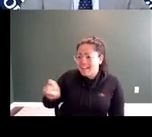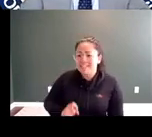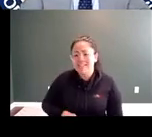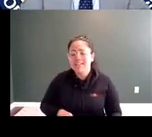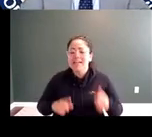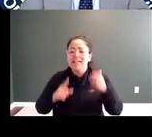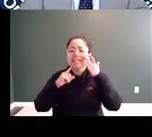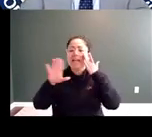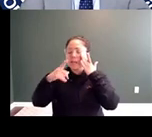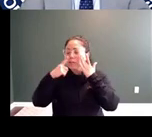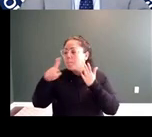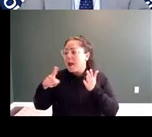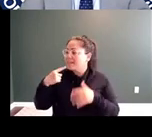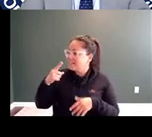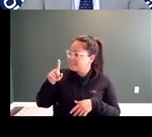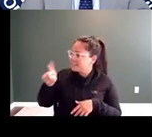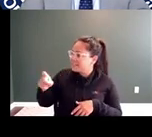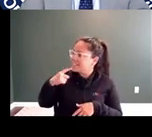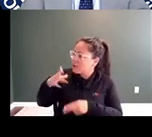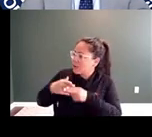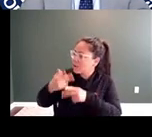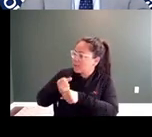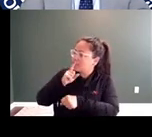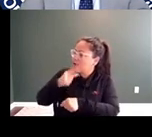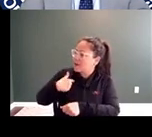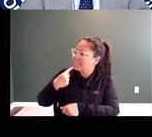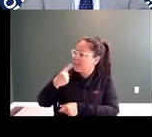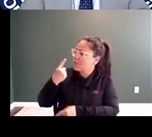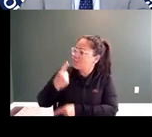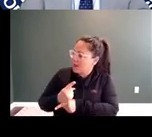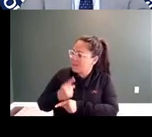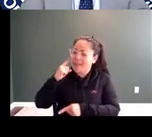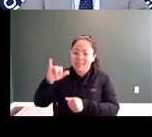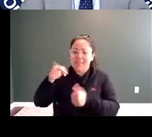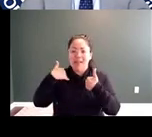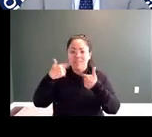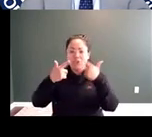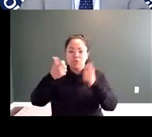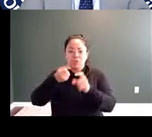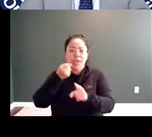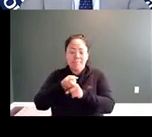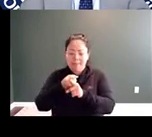can you please pronounce your name for me? I want to make sure I say it correctly. I think that that can have a huge impact especially when you're working